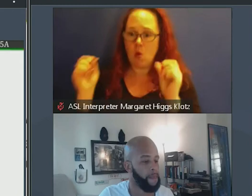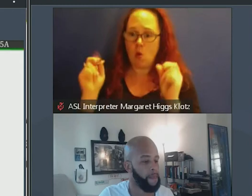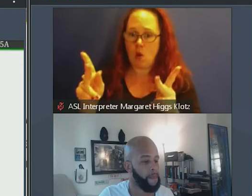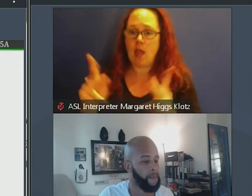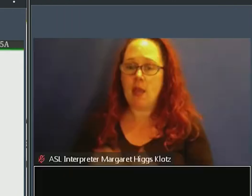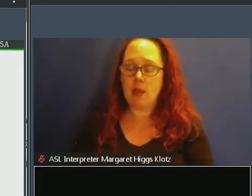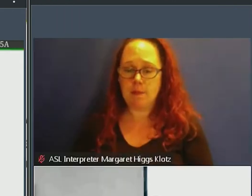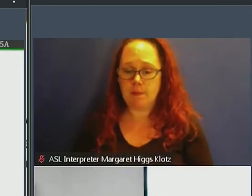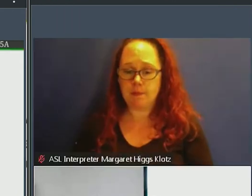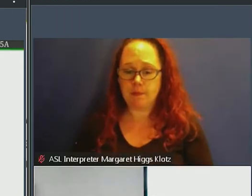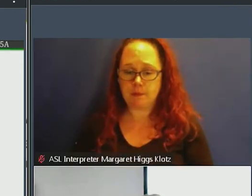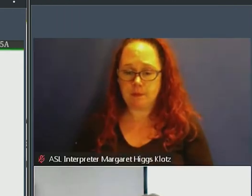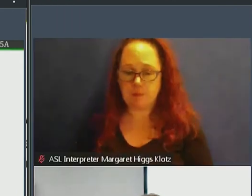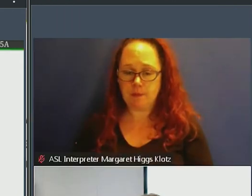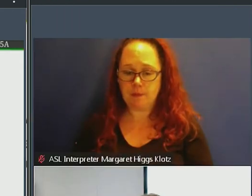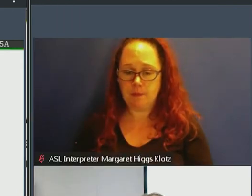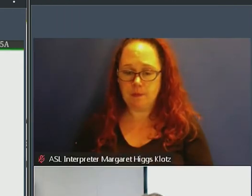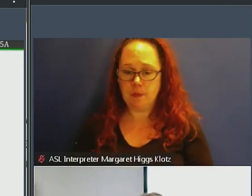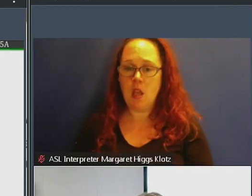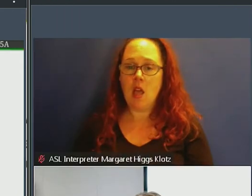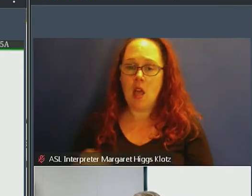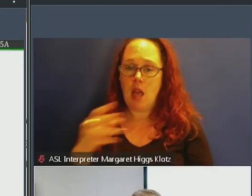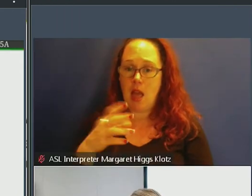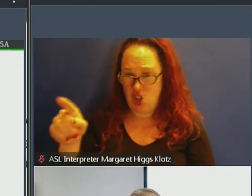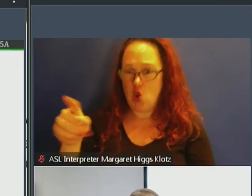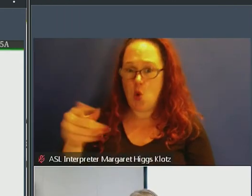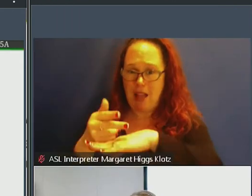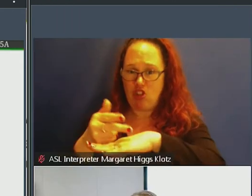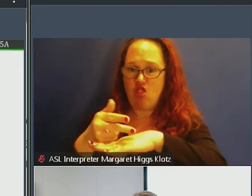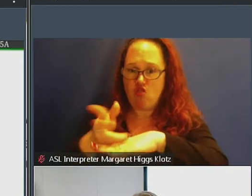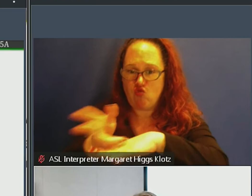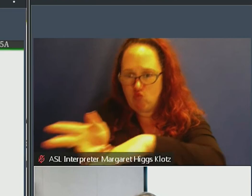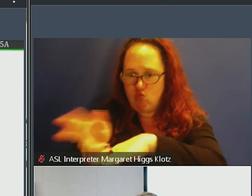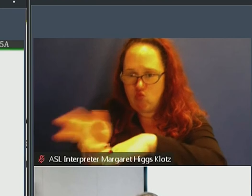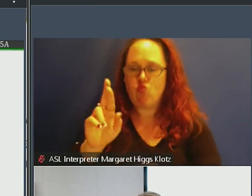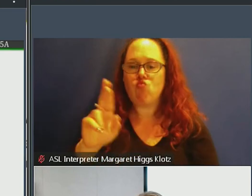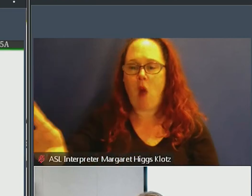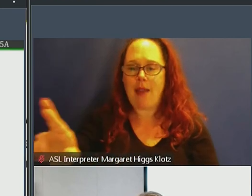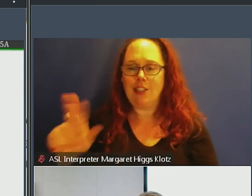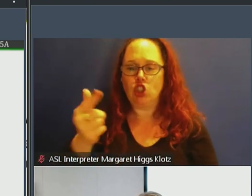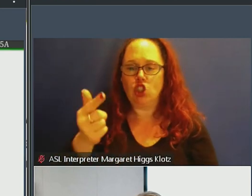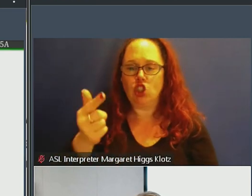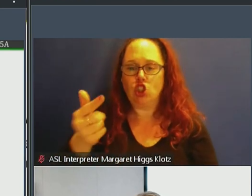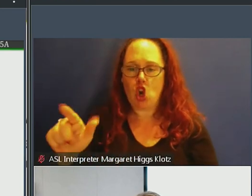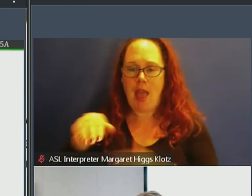And you two have mentioned the right turn access. So that's something that they can look into as well.